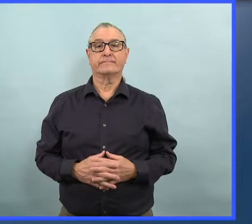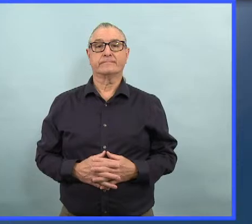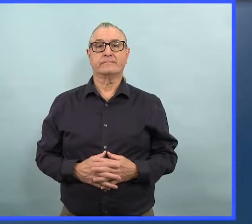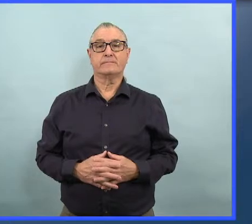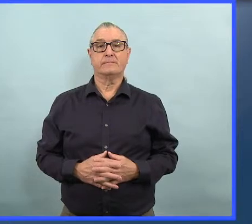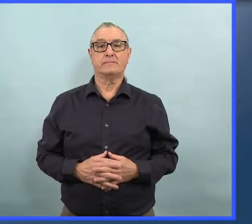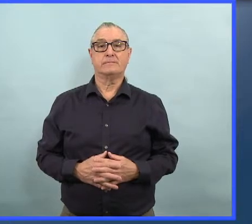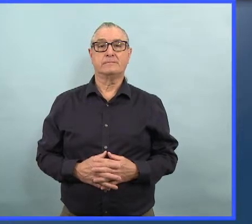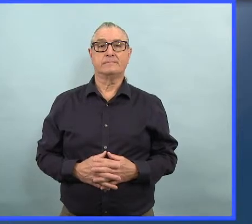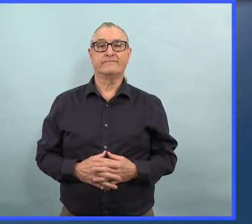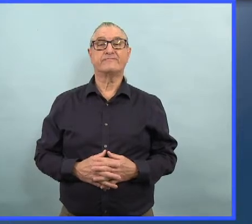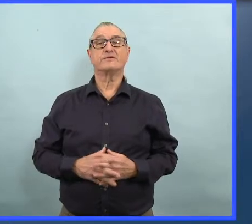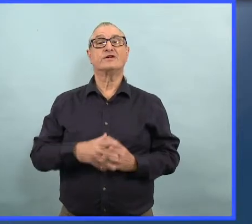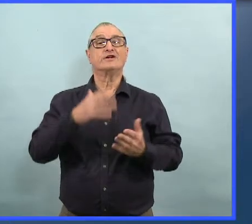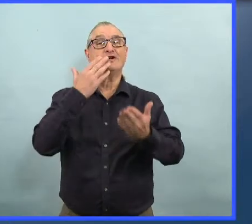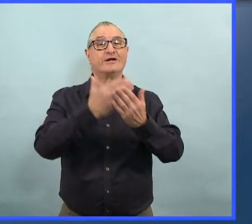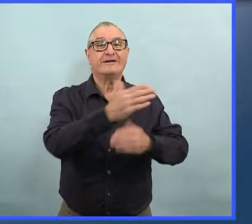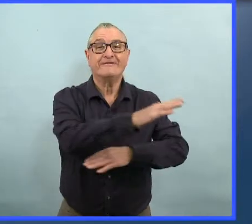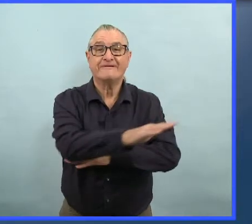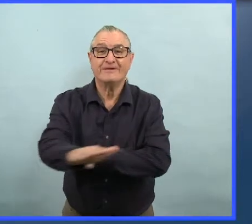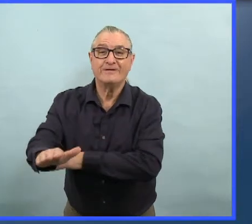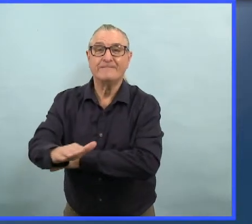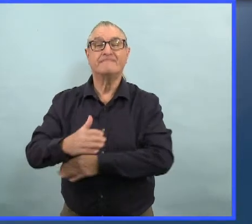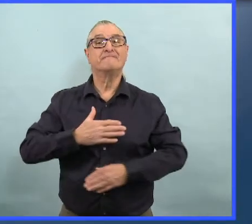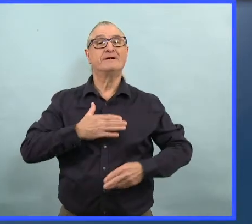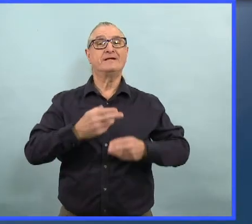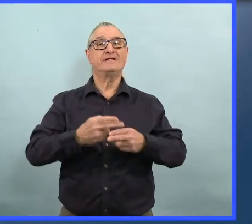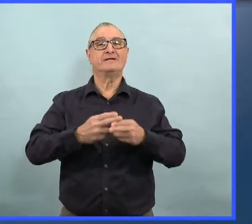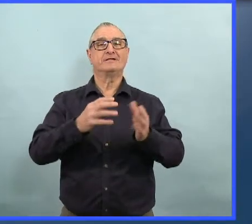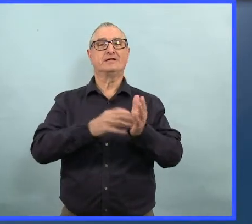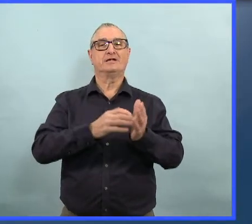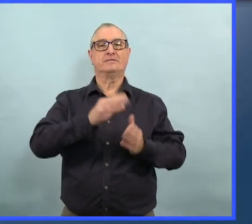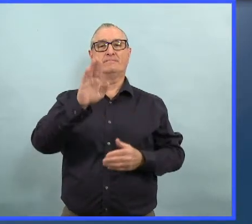good afternoon everyone i'm brent russon matteova's chief provincial public health officer